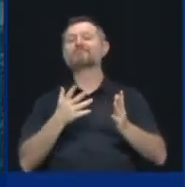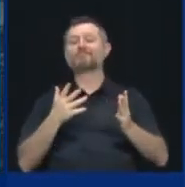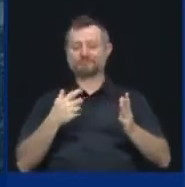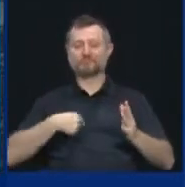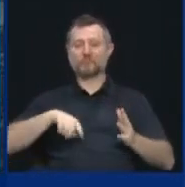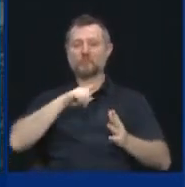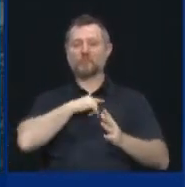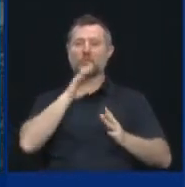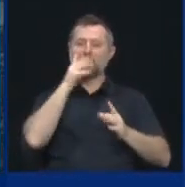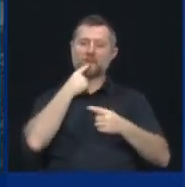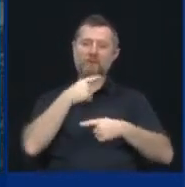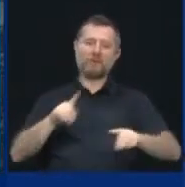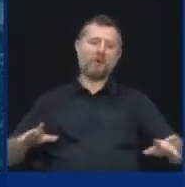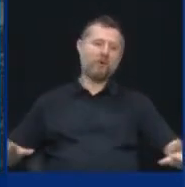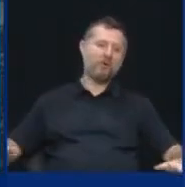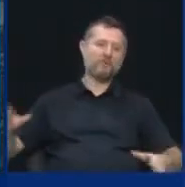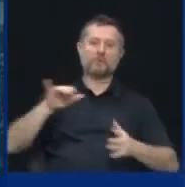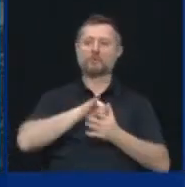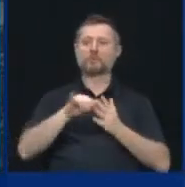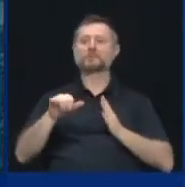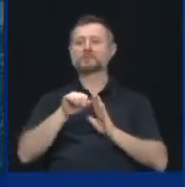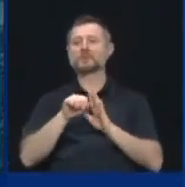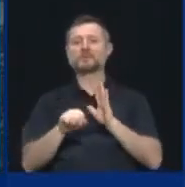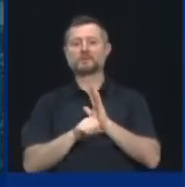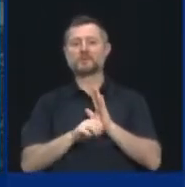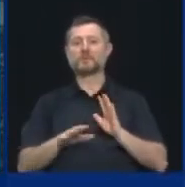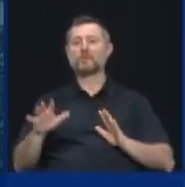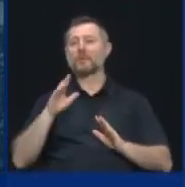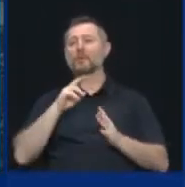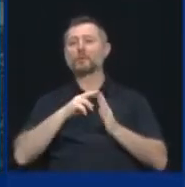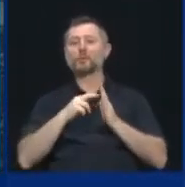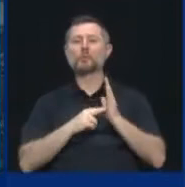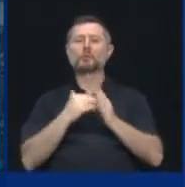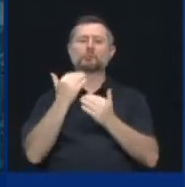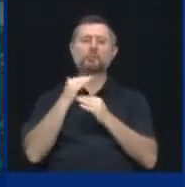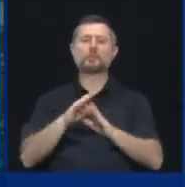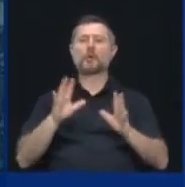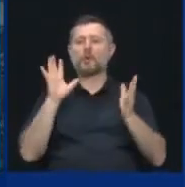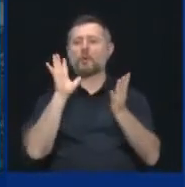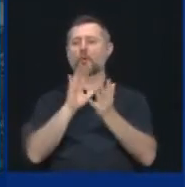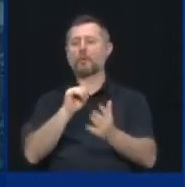WHEN WE HIT 7,0% THEN I FEEL COMFORTABLE SAYING TO THE PEOPLE